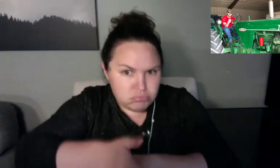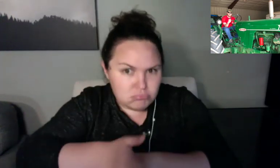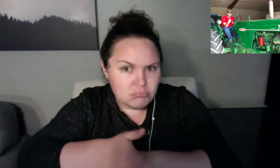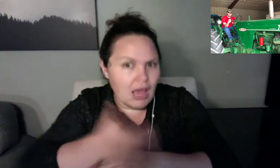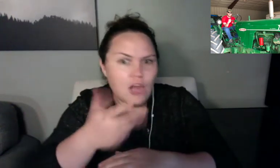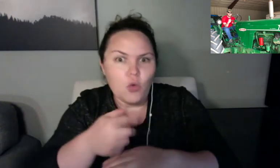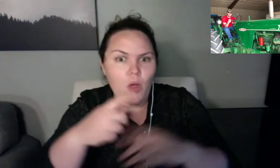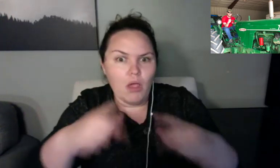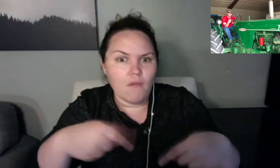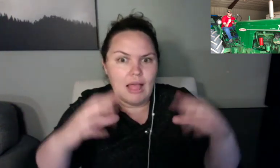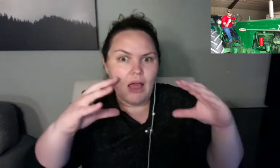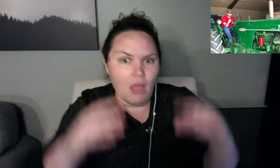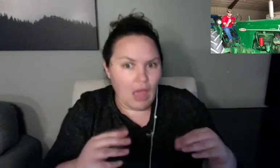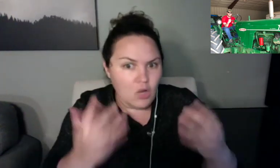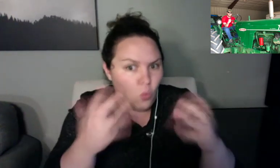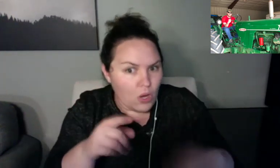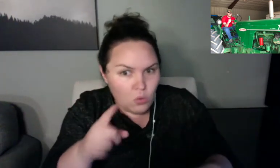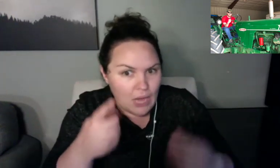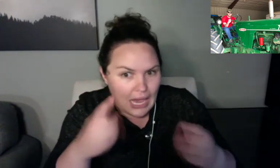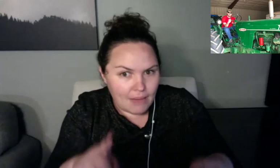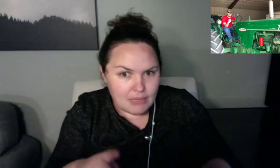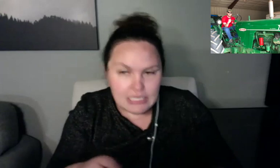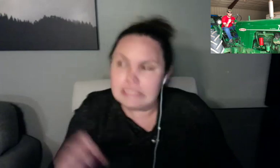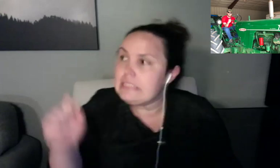flat tires out there on the road. >> Tyler: Absolutely.